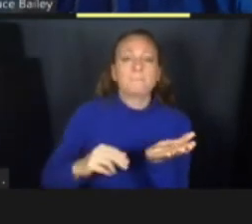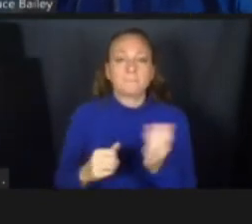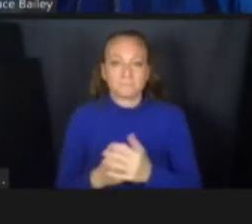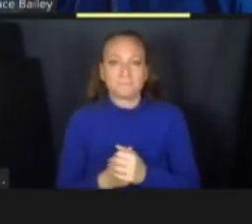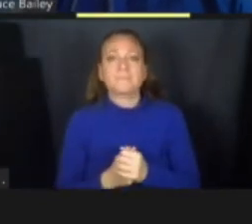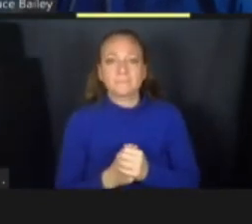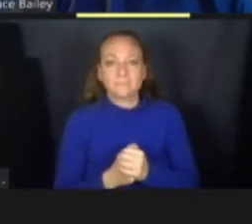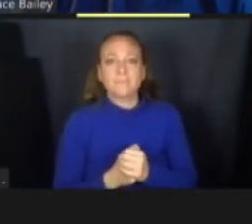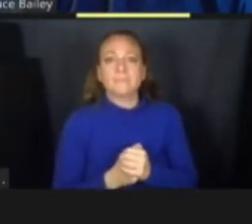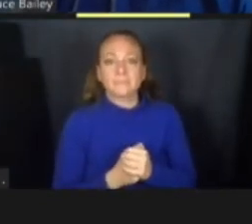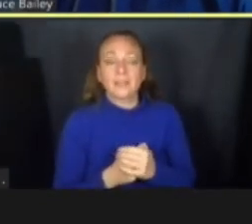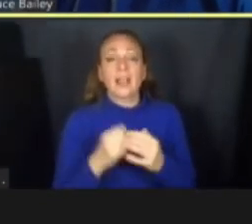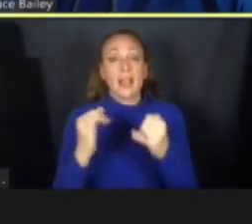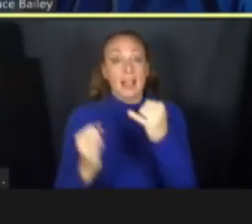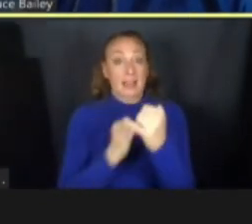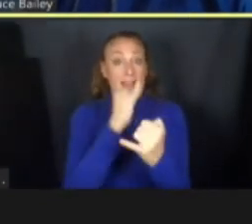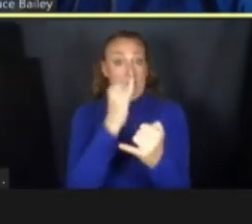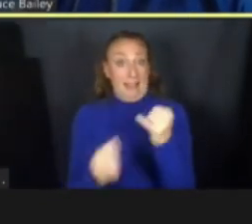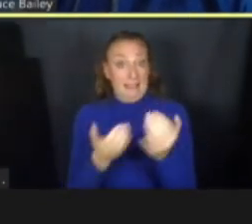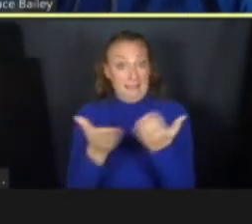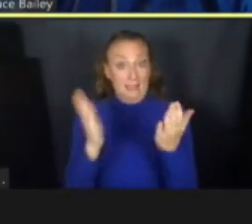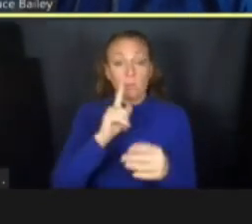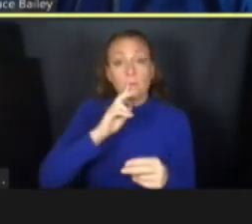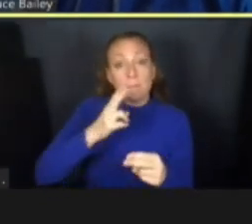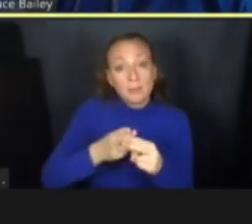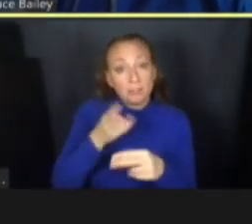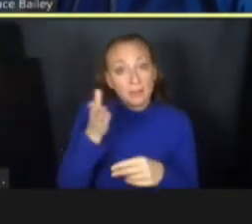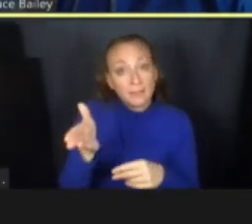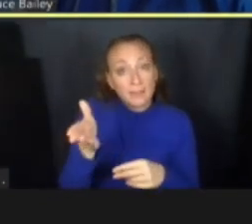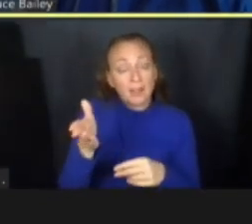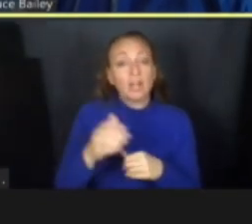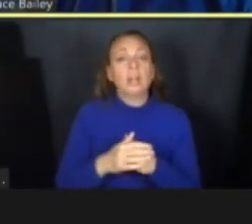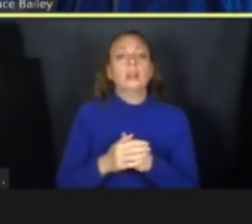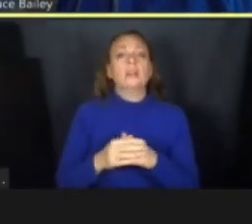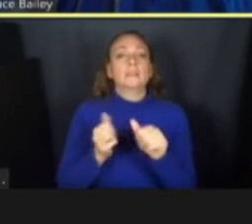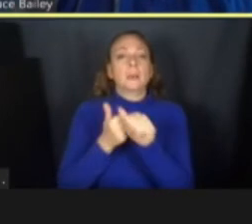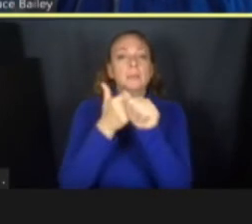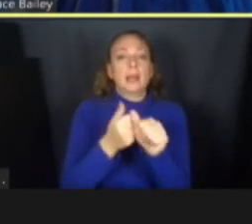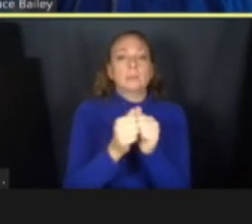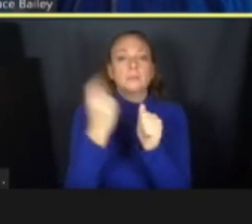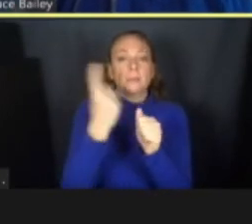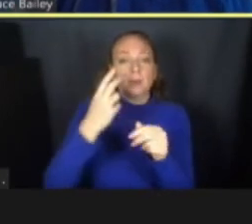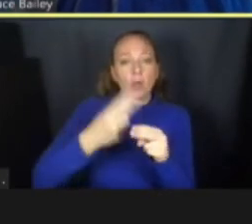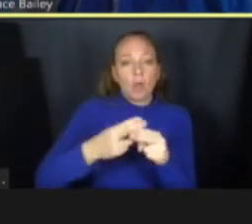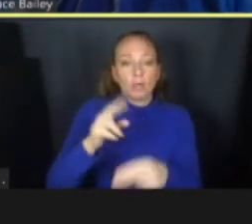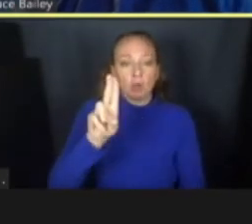The last thing I'll mention on there is compliance with something called the USWDS. Next slide, please.